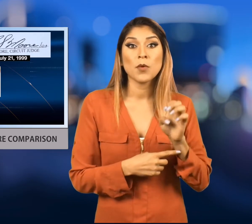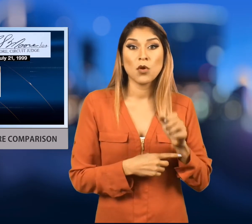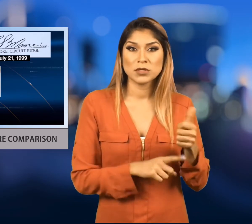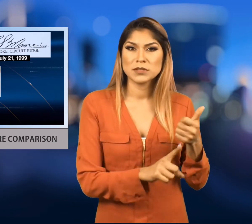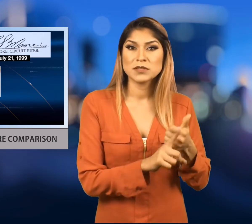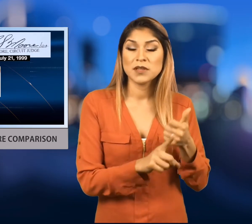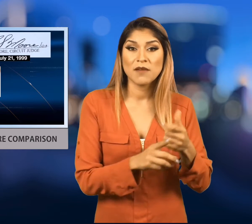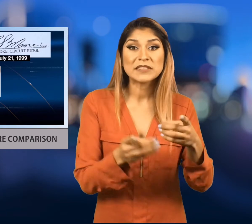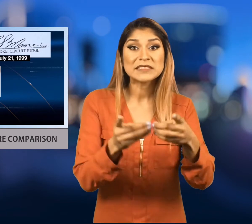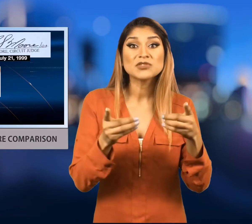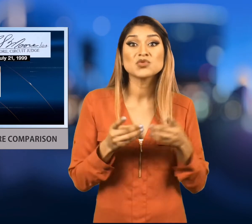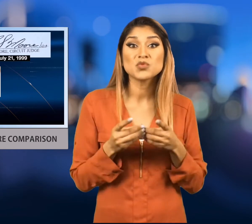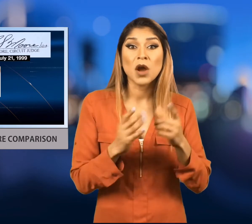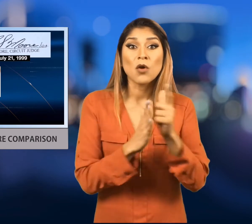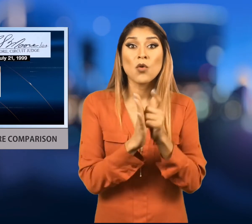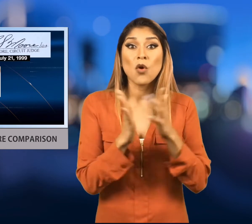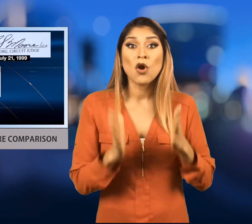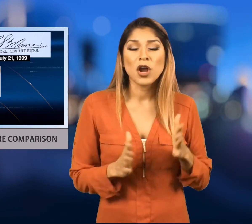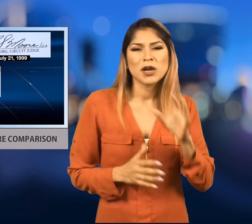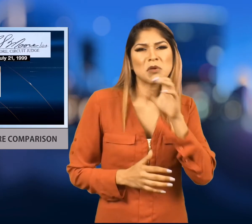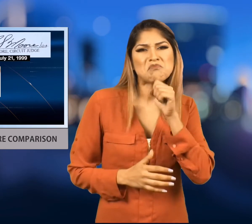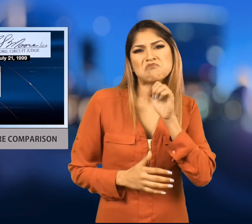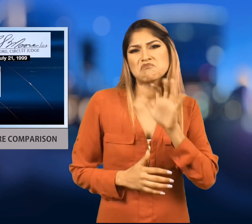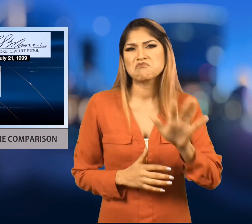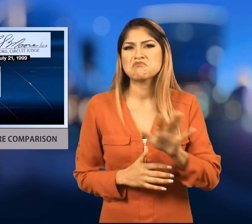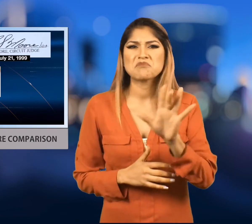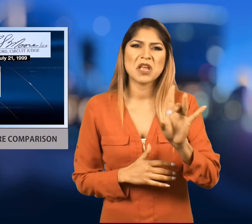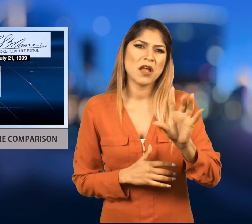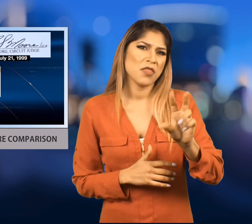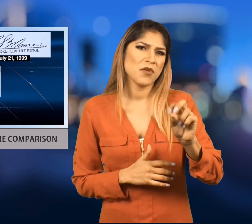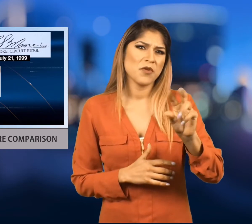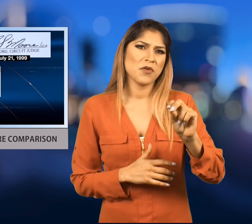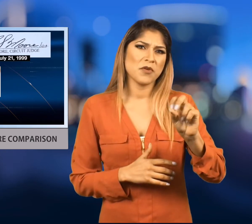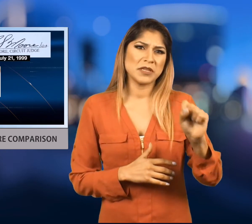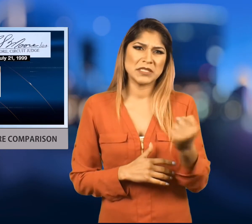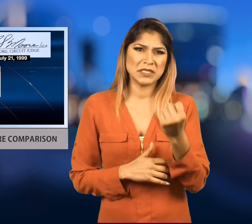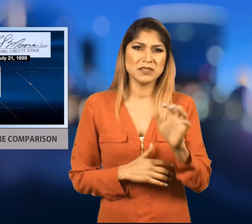relationship with five teen girls while he was a district attorney in